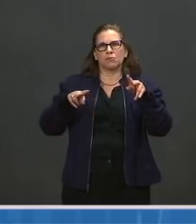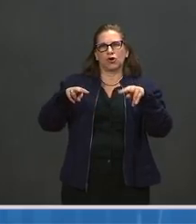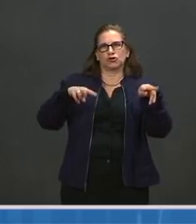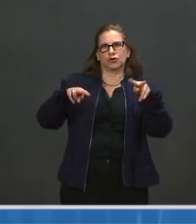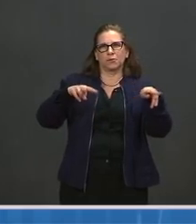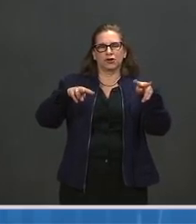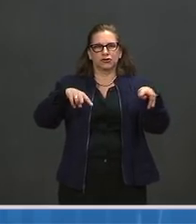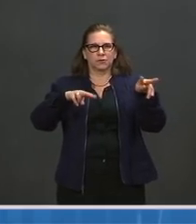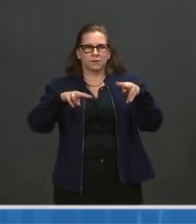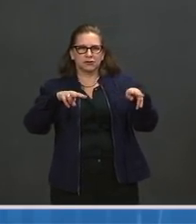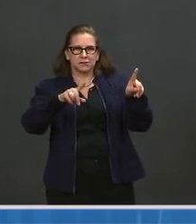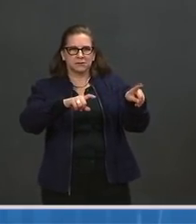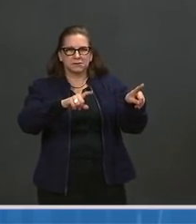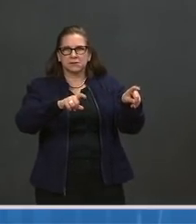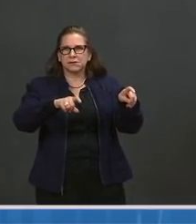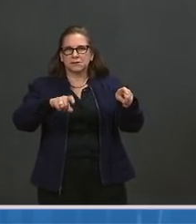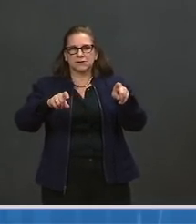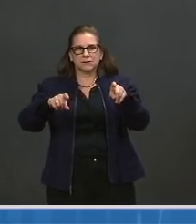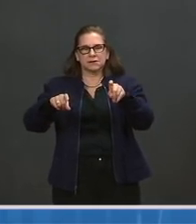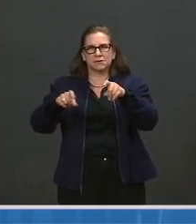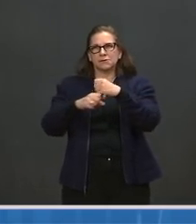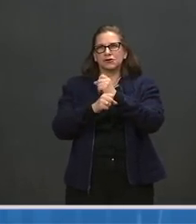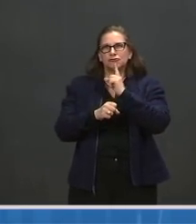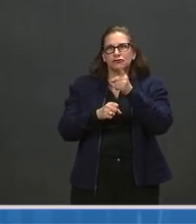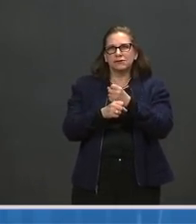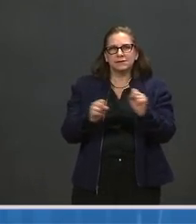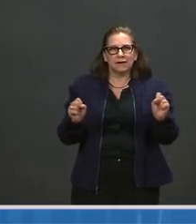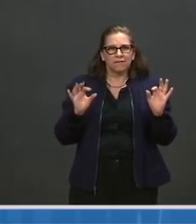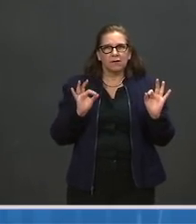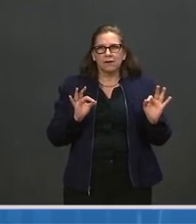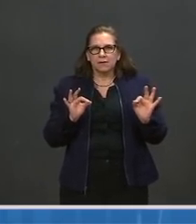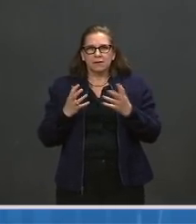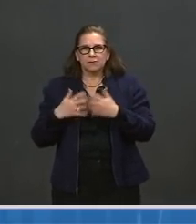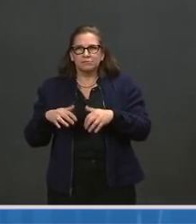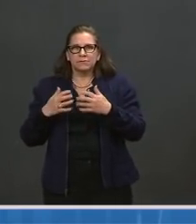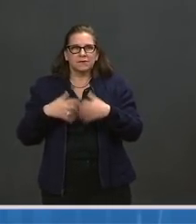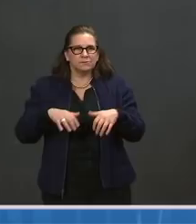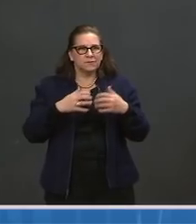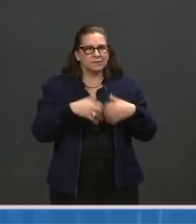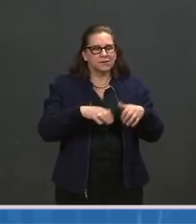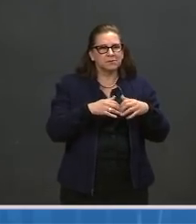And NIAID intramural investigators co-authored key preclinical studies.